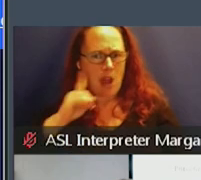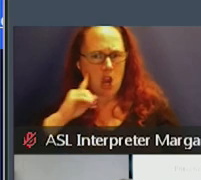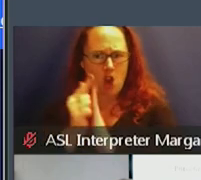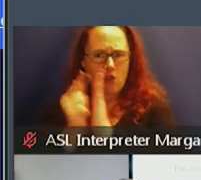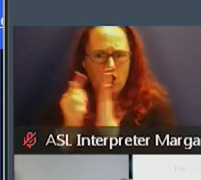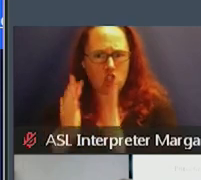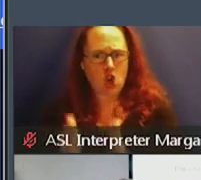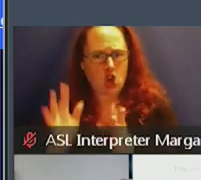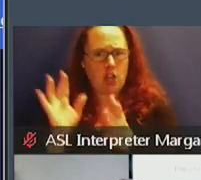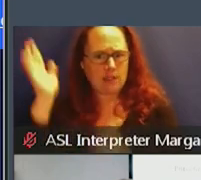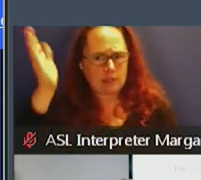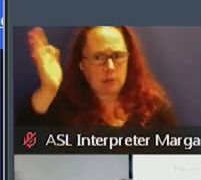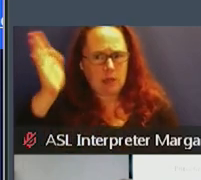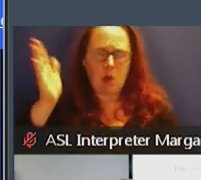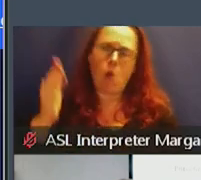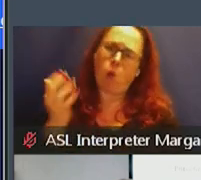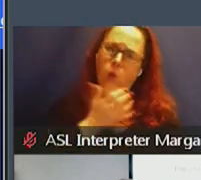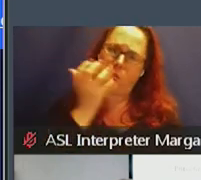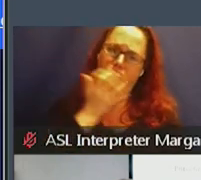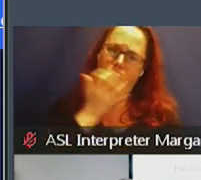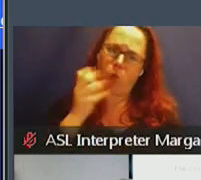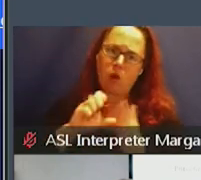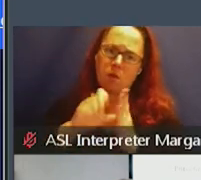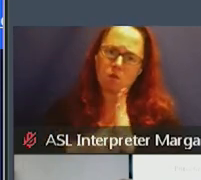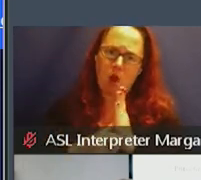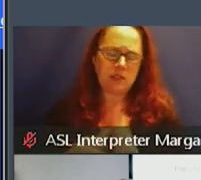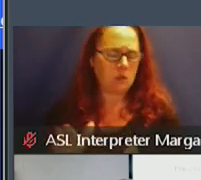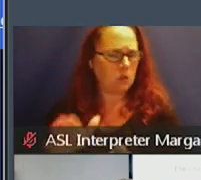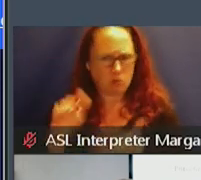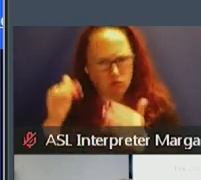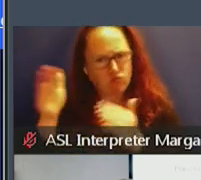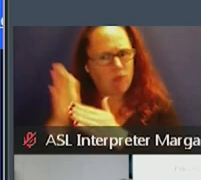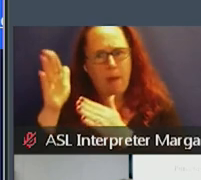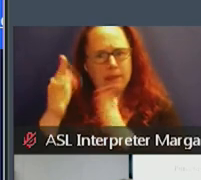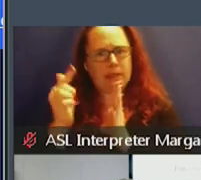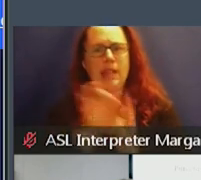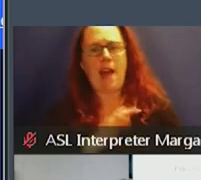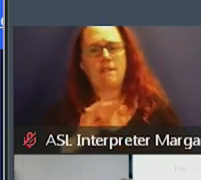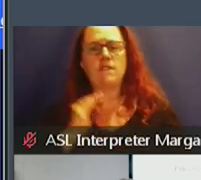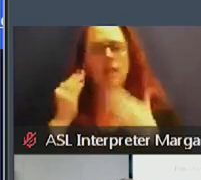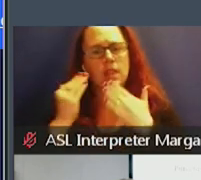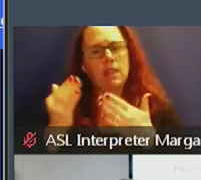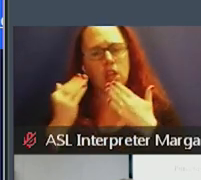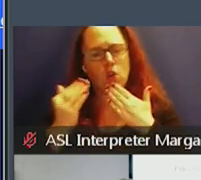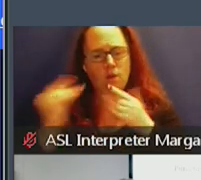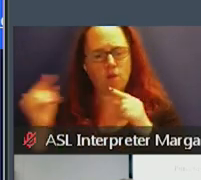we've got some of the finest staff in the country and thank you all so very much for coming out. And I could say moreover,